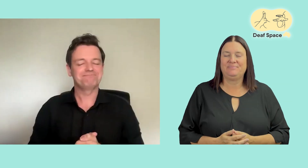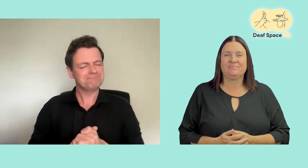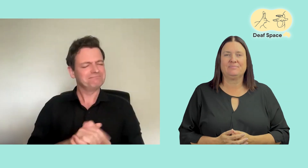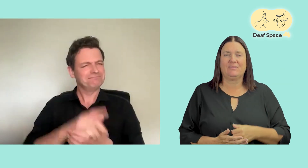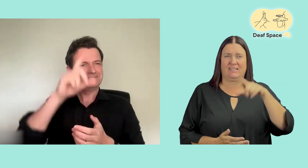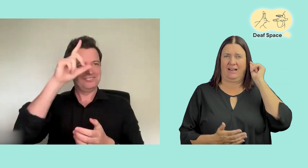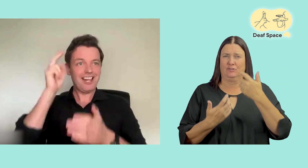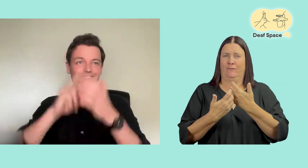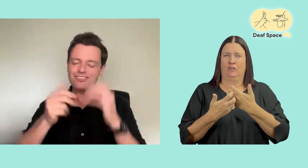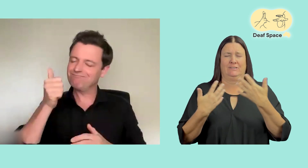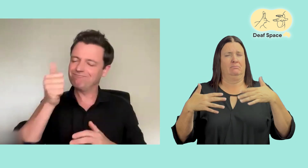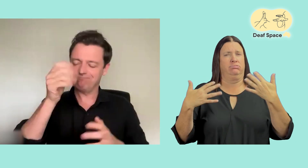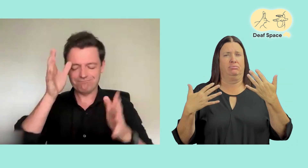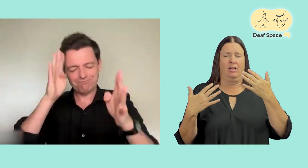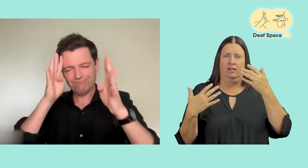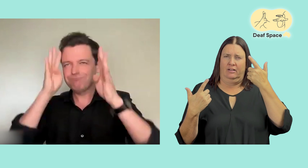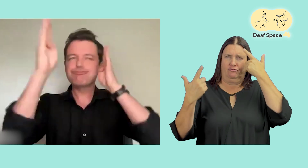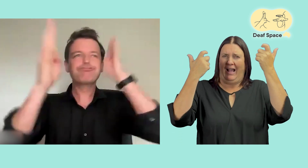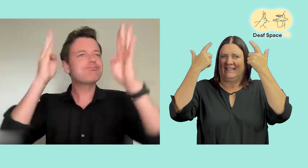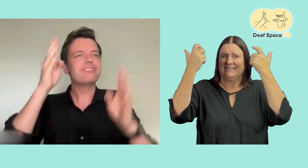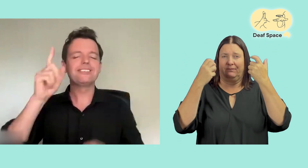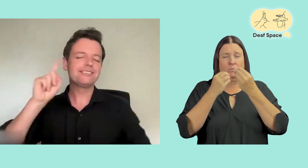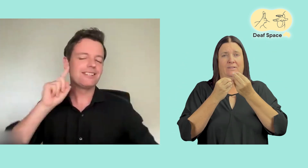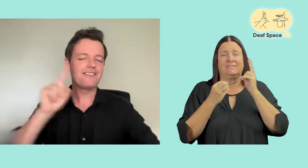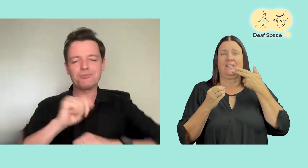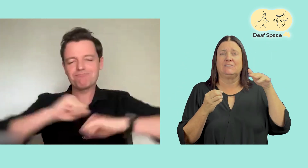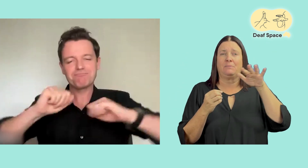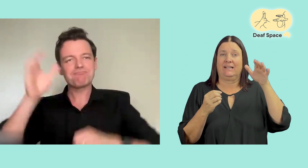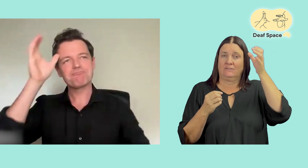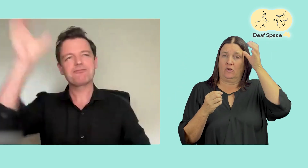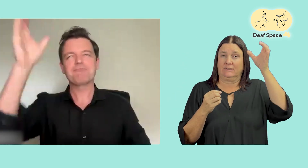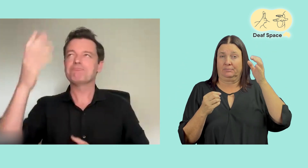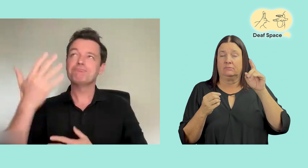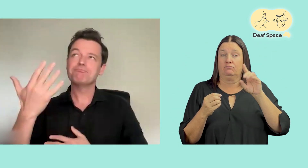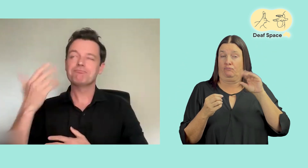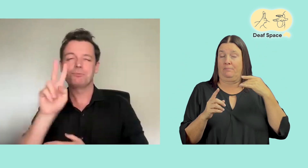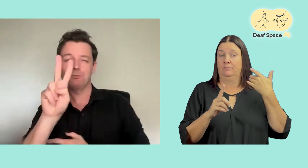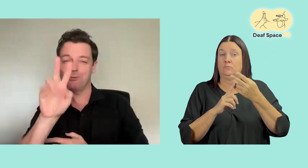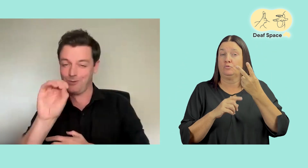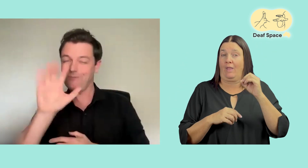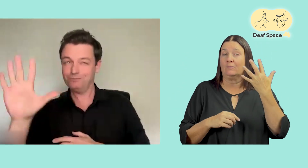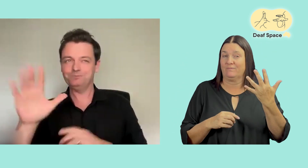Gallaudet University has been incredibly creative with the concept of Deaf Space since 2005,